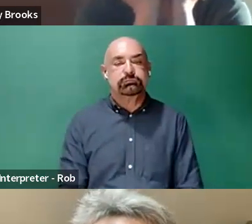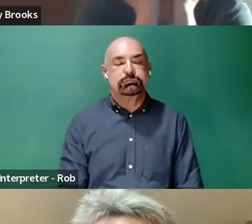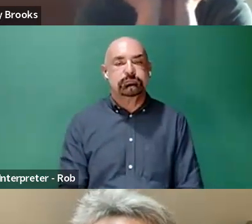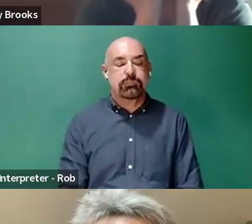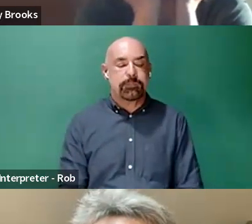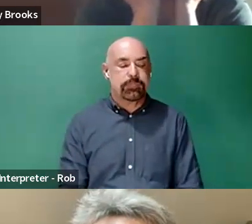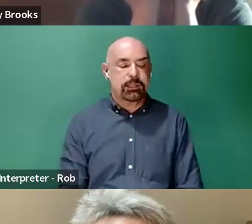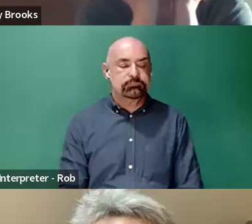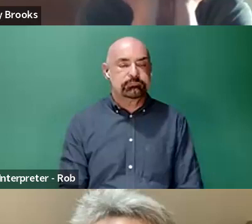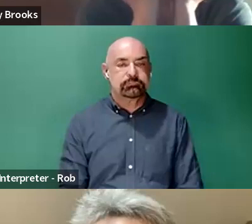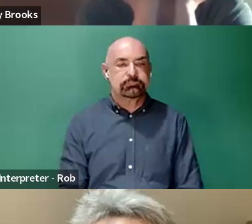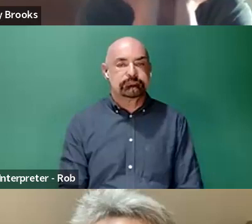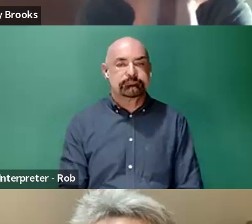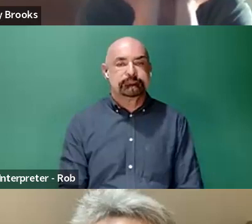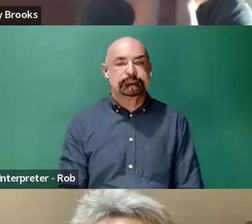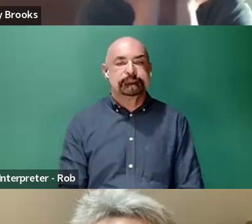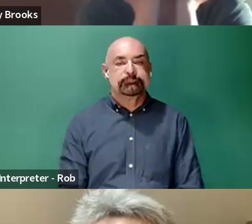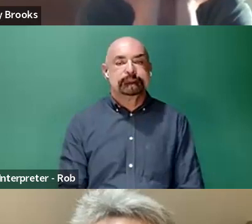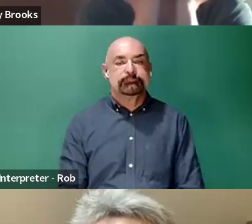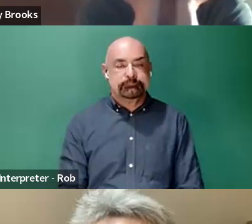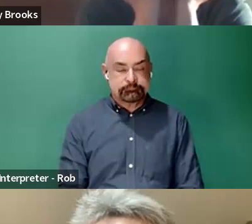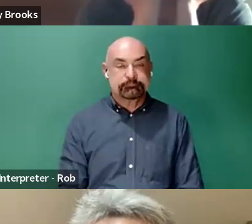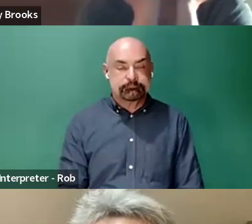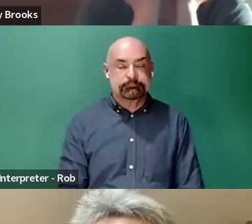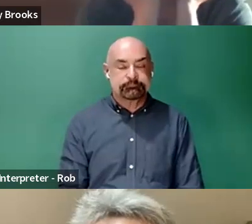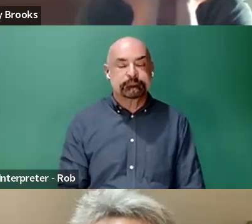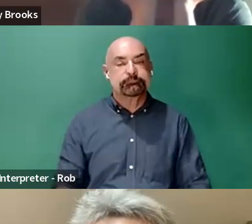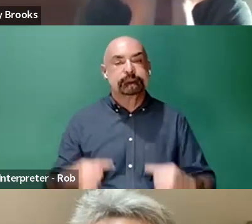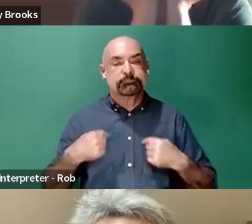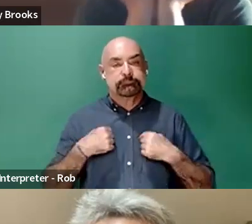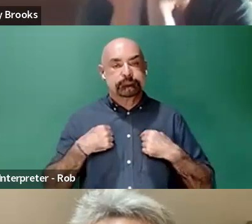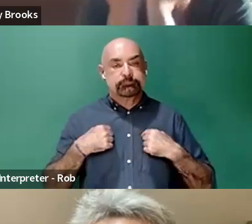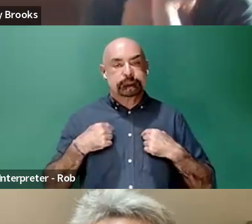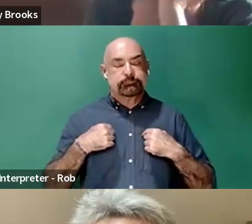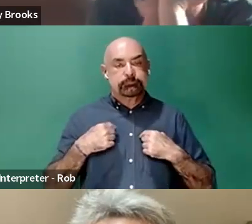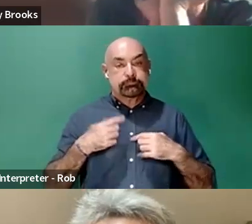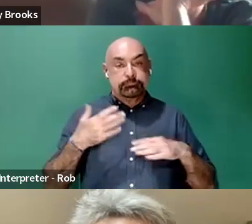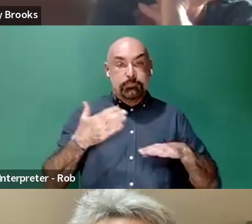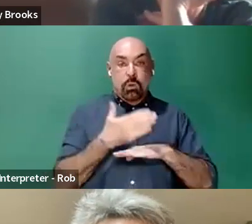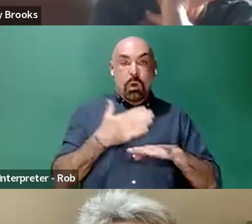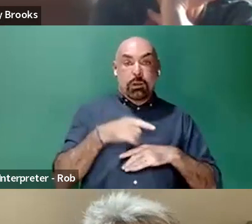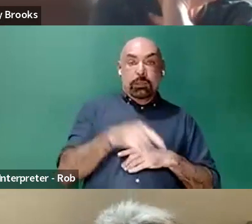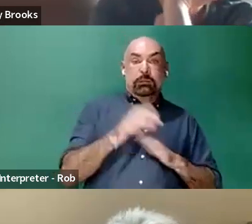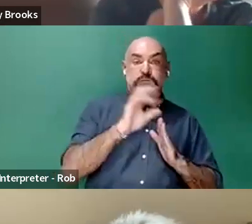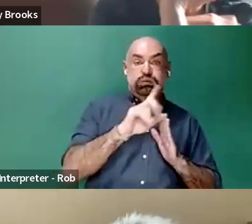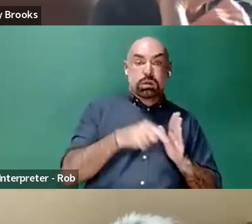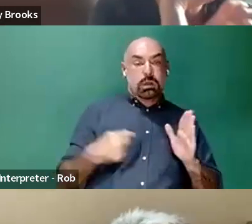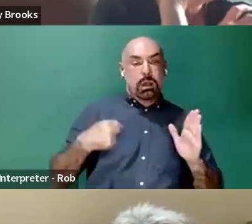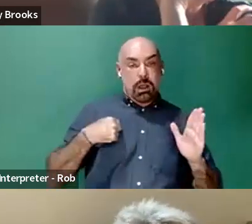You're muted, sorry. When I was actually working on this project, I took a hard copy